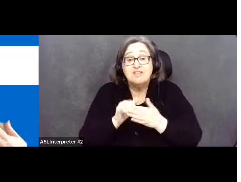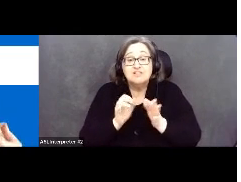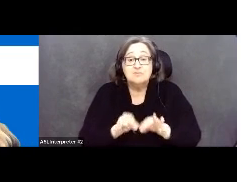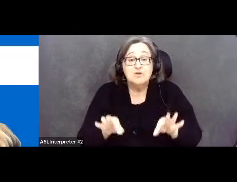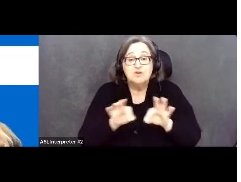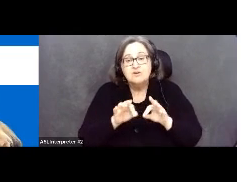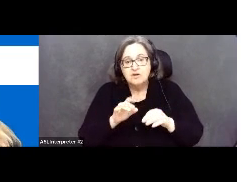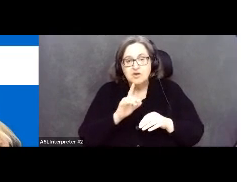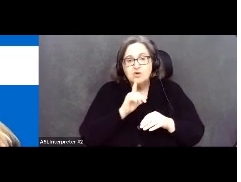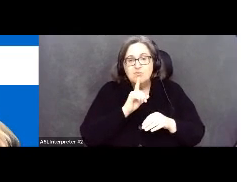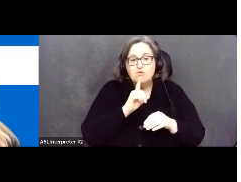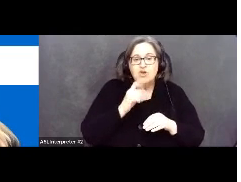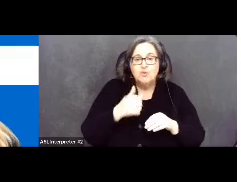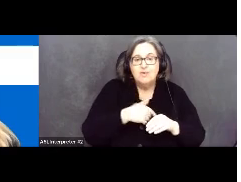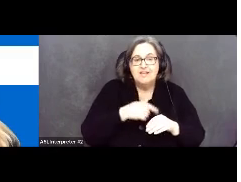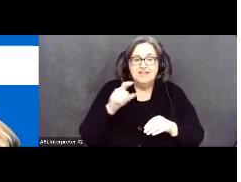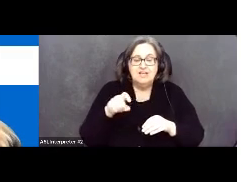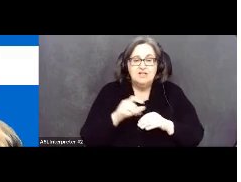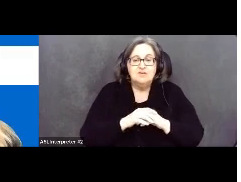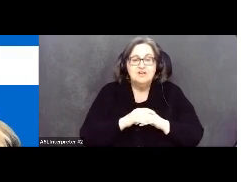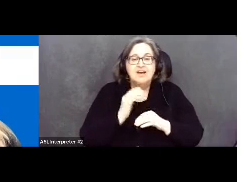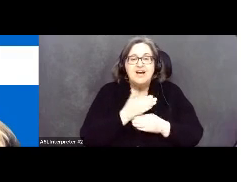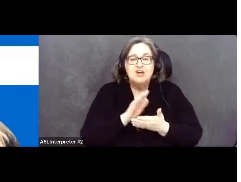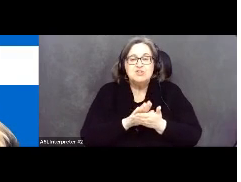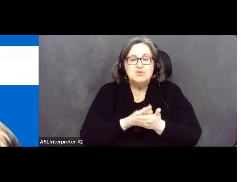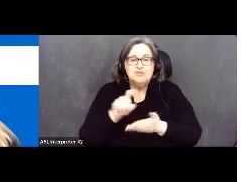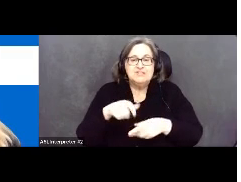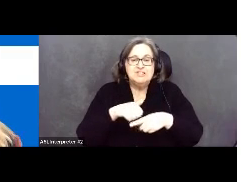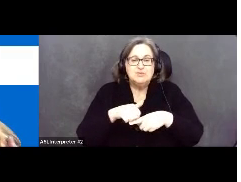Really, we need, our schools need training. Next slide.